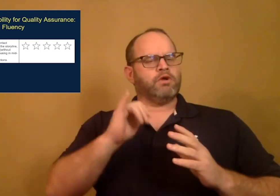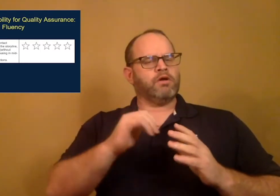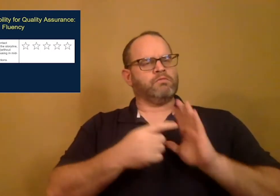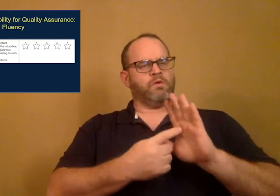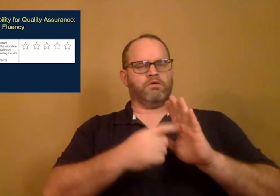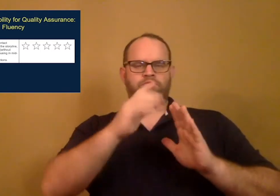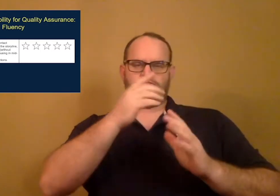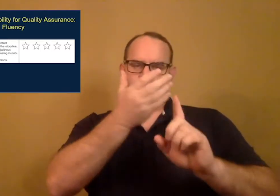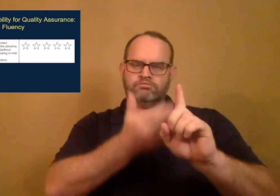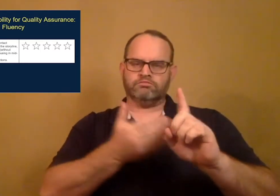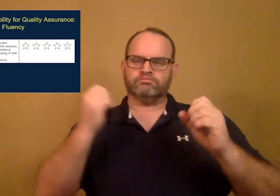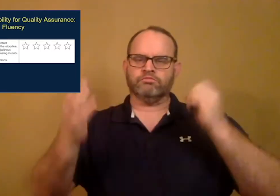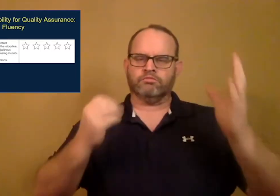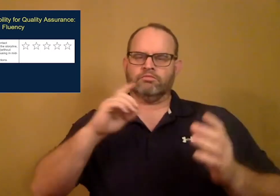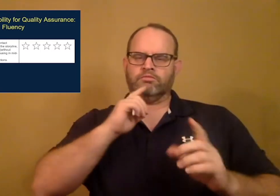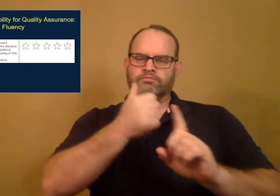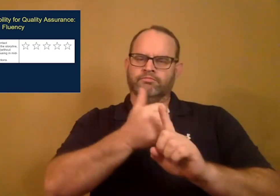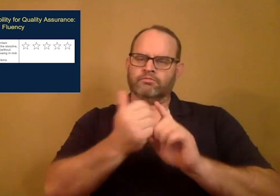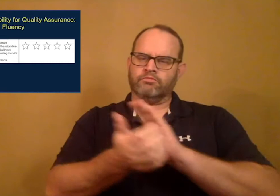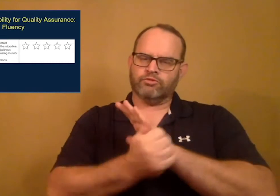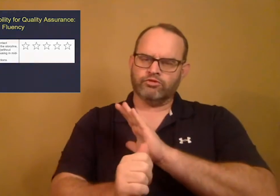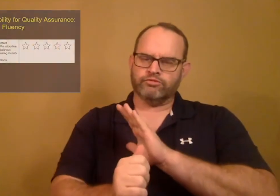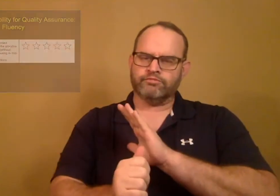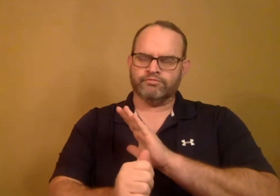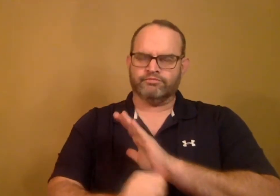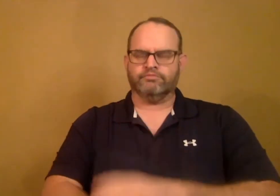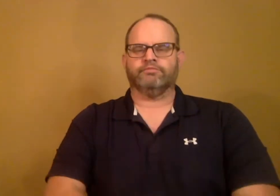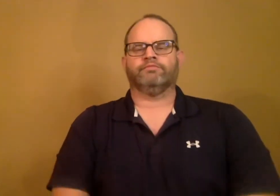That demonstrates the signer's fluency as she or he tells a story.